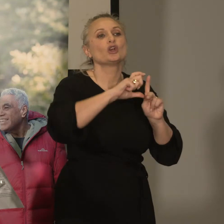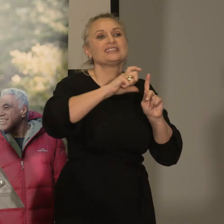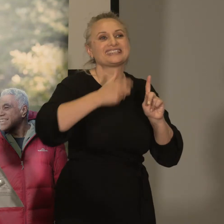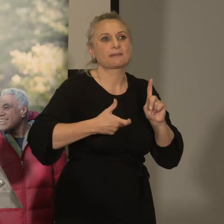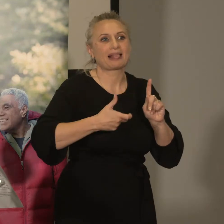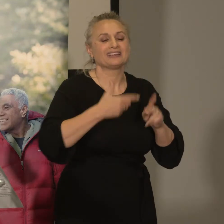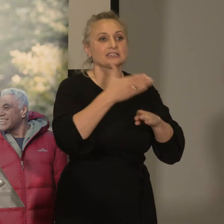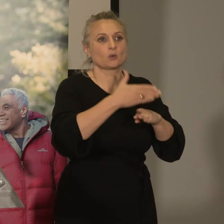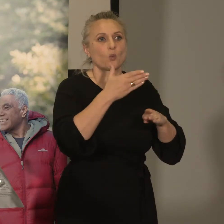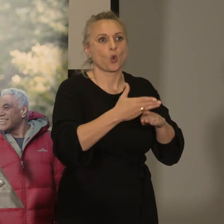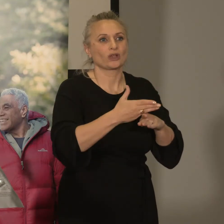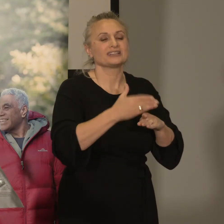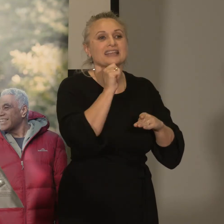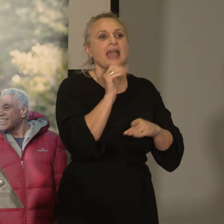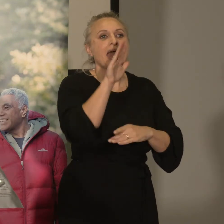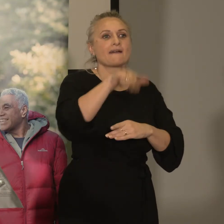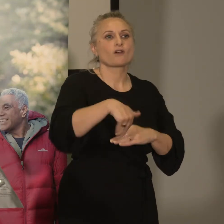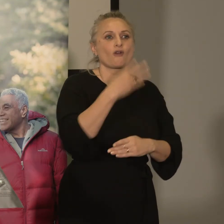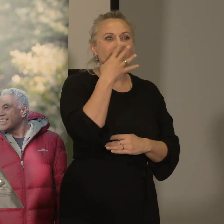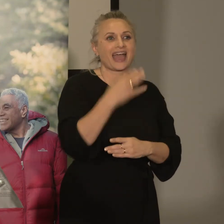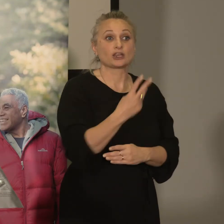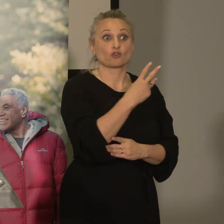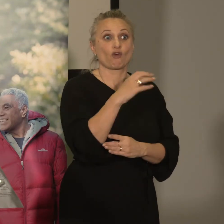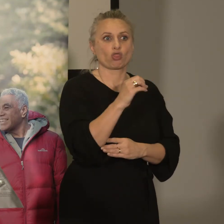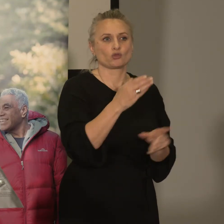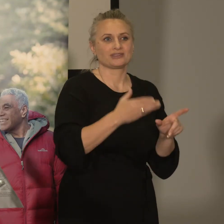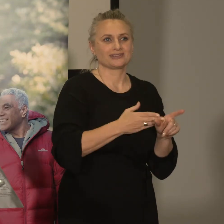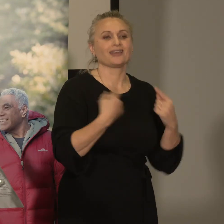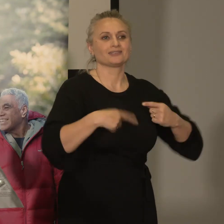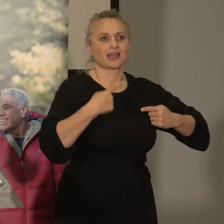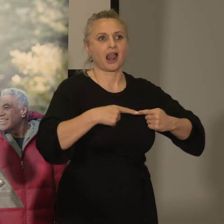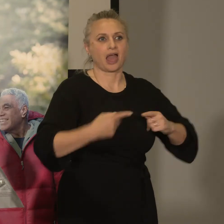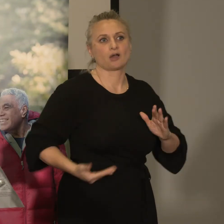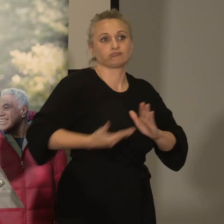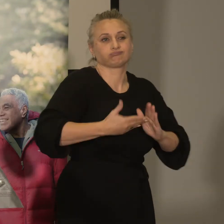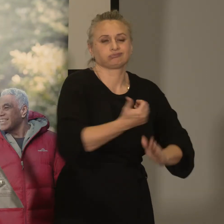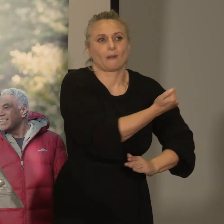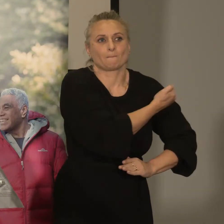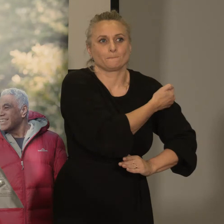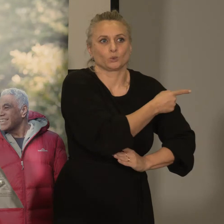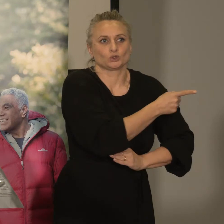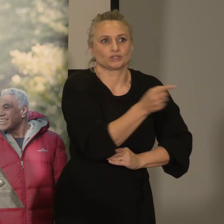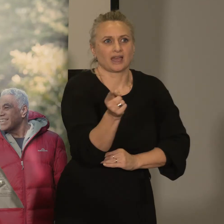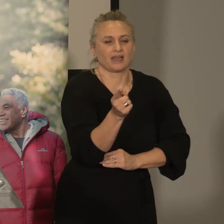workers over the age of 30 years. This is in line with international best practice